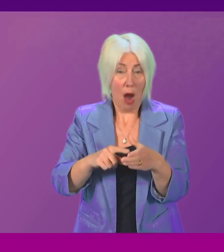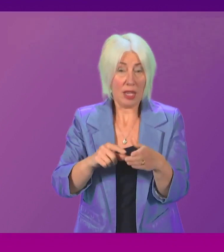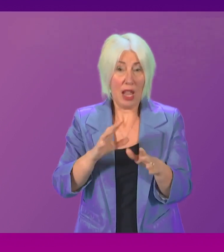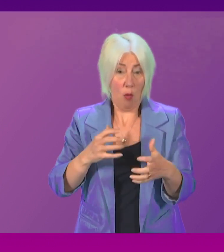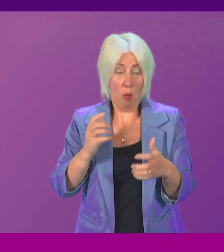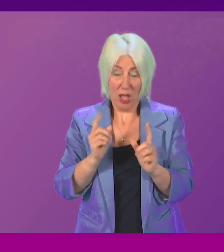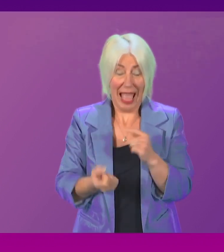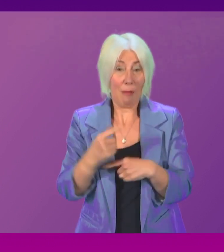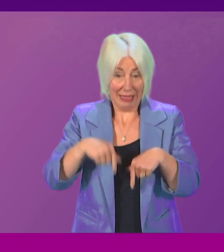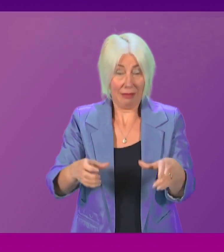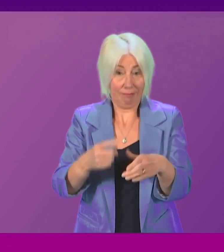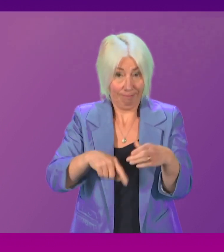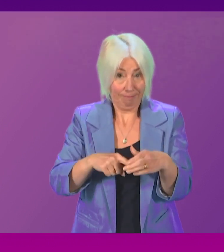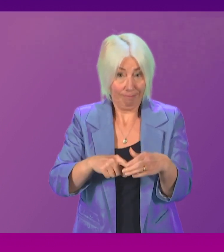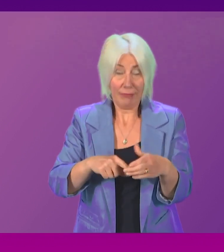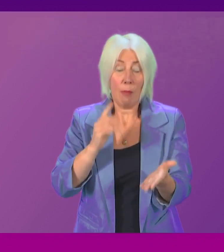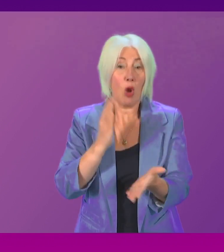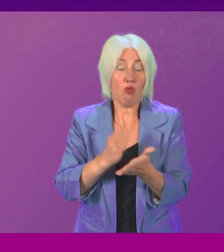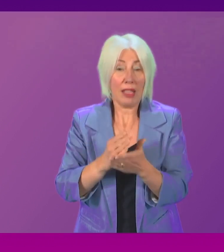A General Election is now a democratic imperative.”